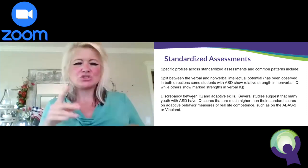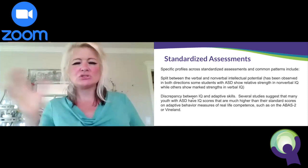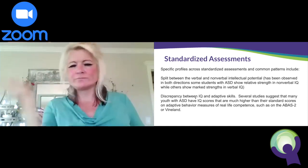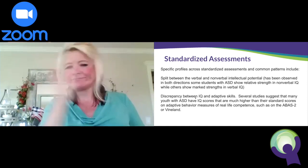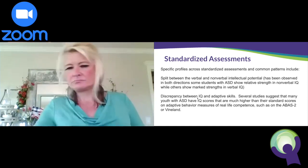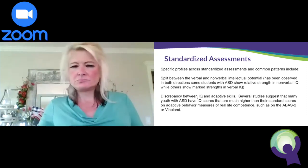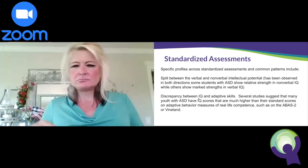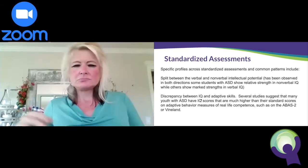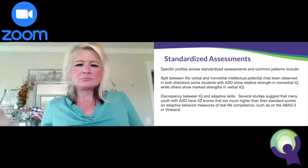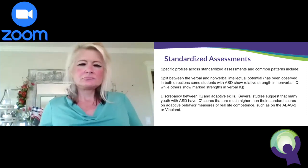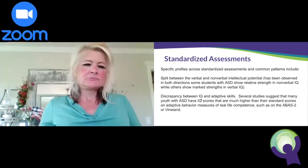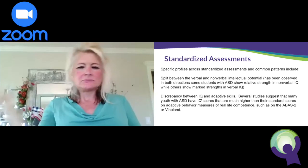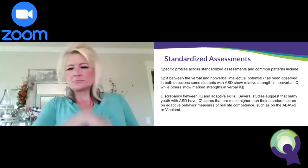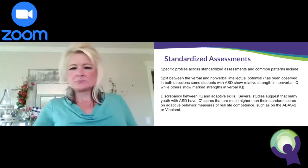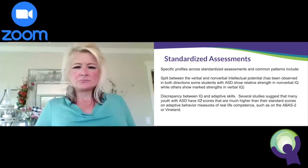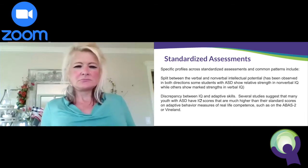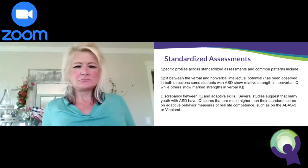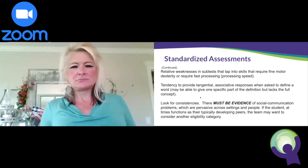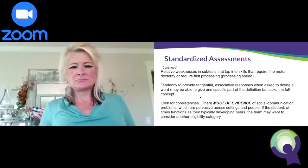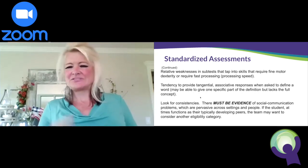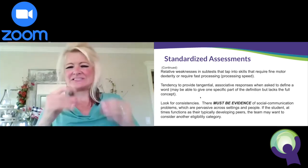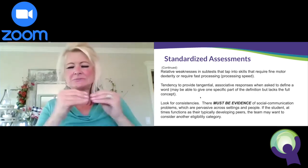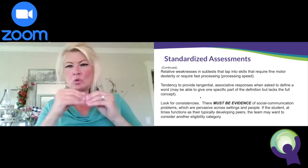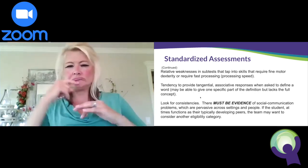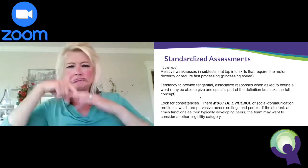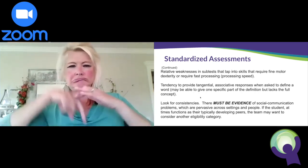next slides here have a lot of details for standardized assessments and so we're gonna...